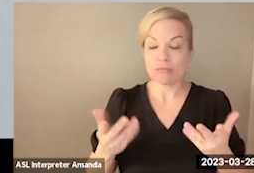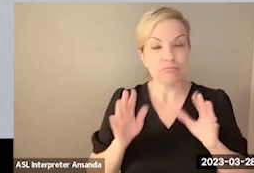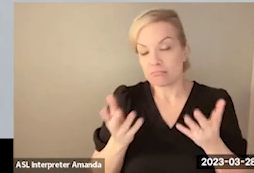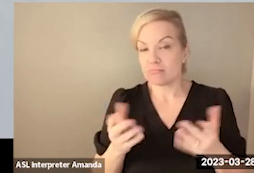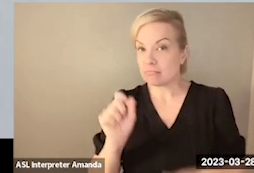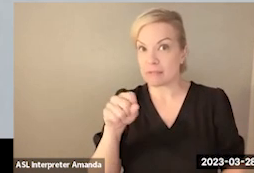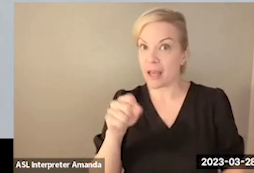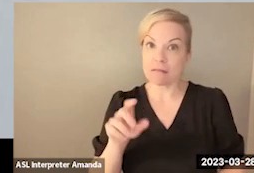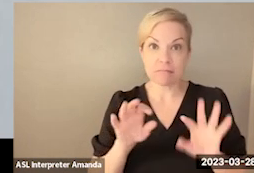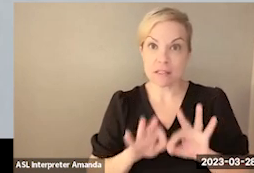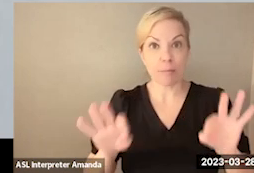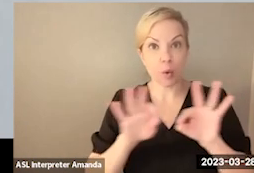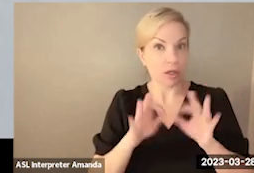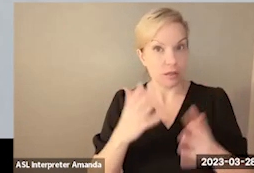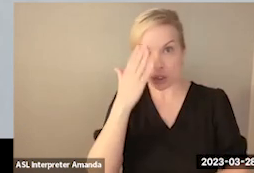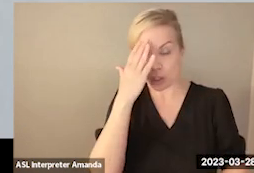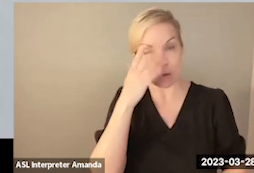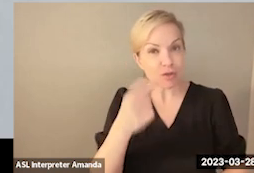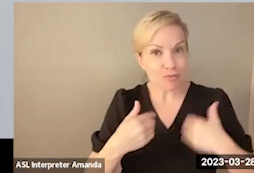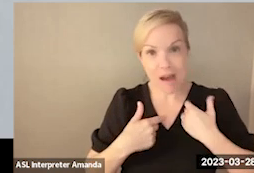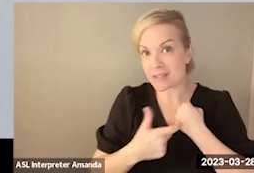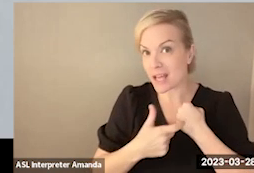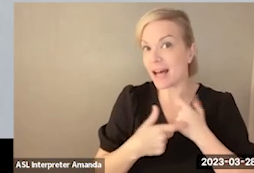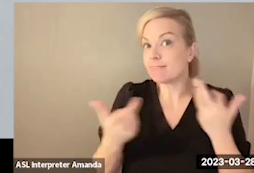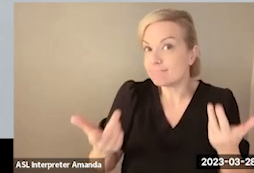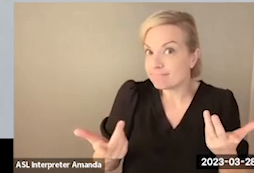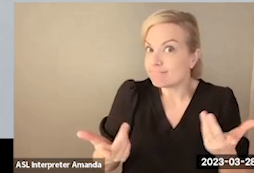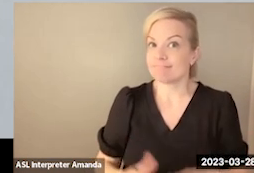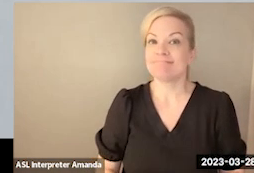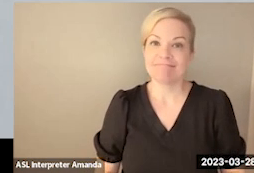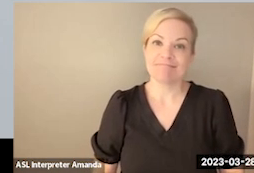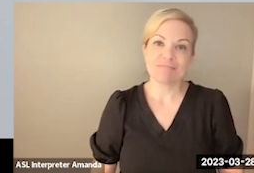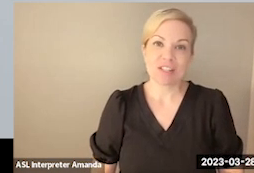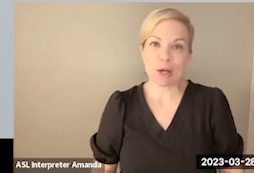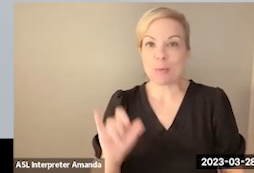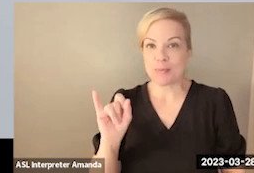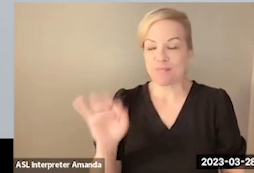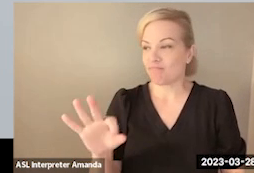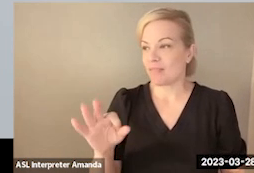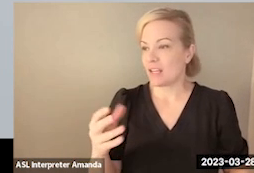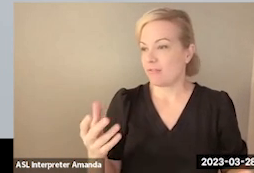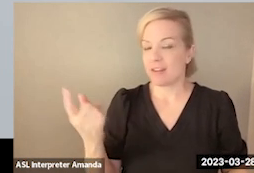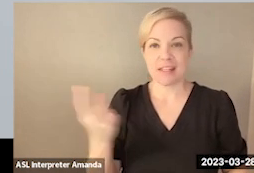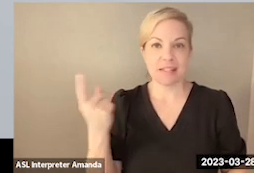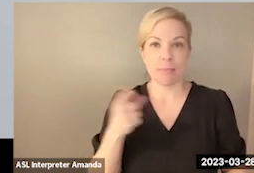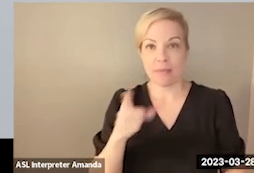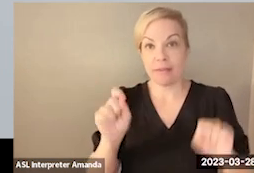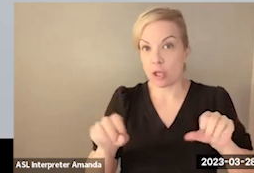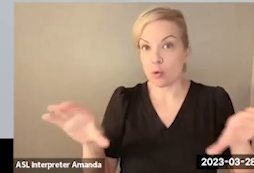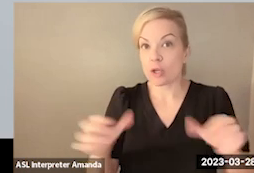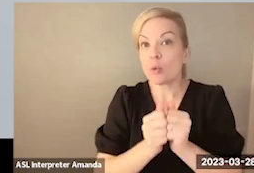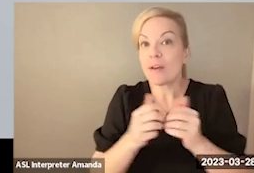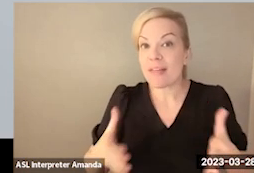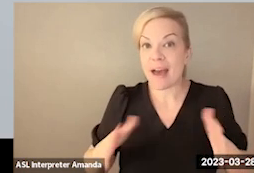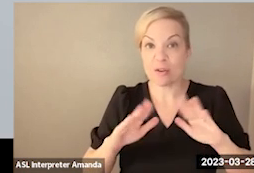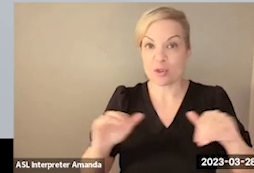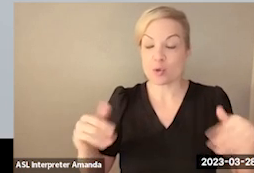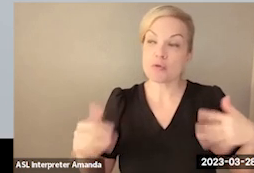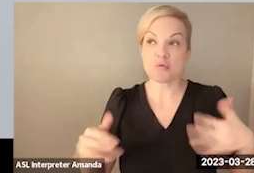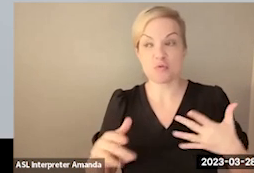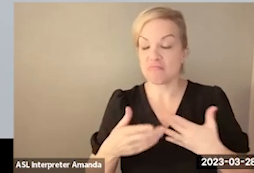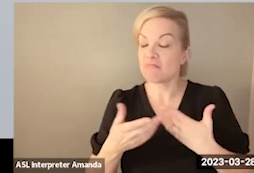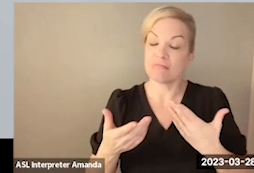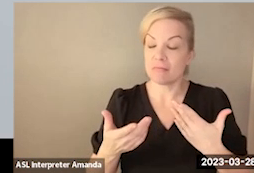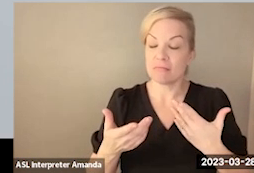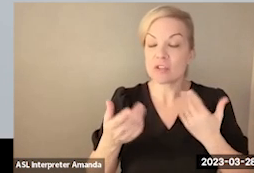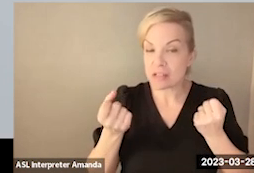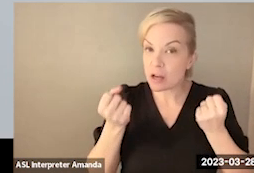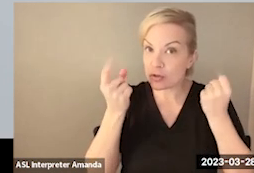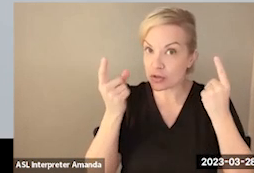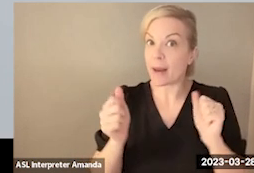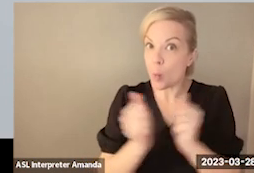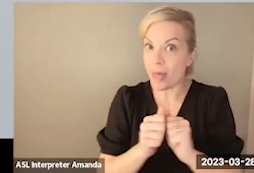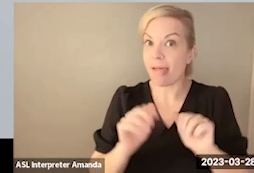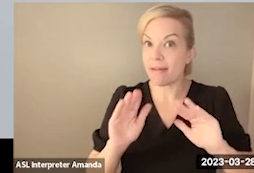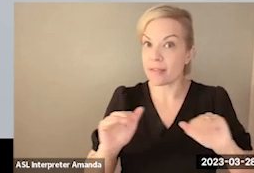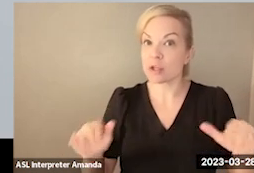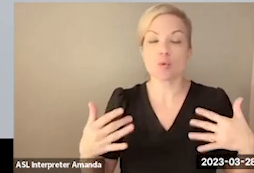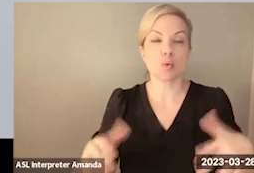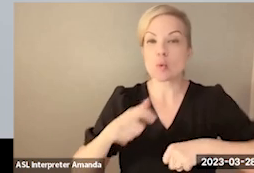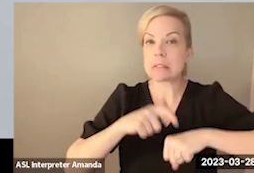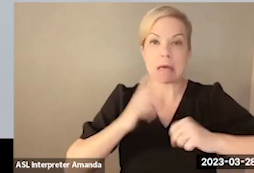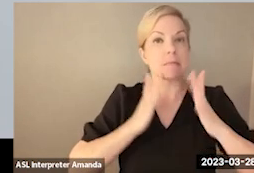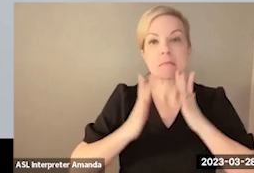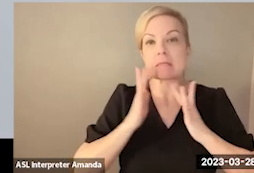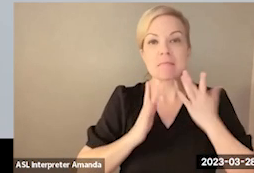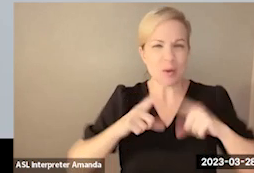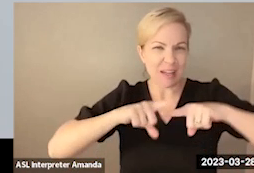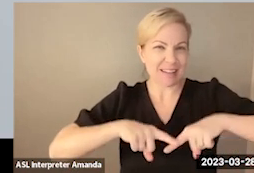Debbie Stine, Science & Technology Policy Academy: So you know, in terms of like how much time you can spend like you know something that you could do. you know, without kids is a lot harder with kids. And so you know it's gonna differ at different stages of your life